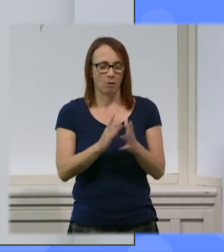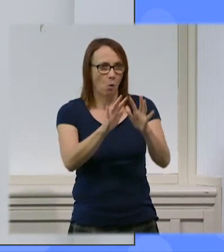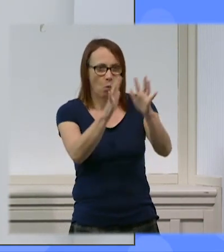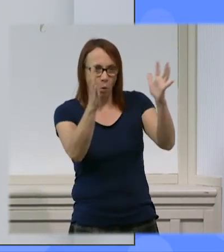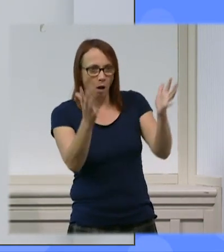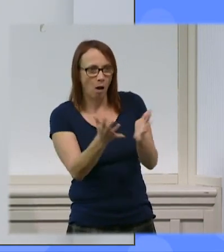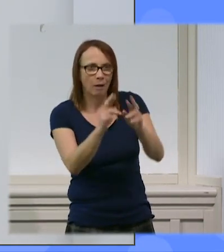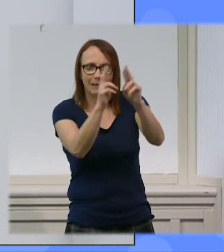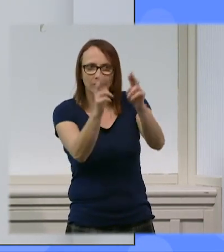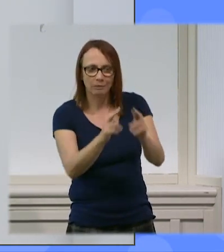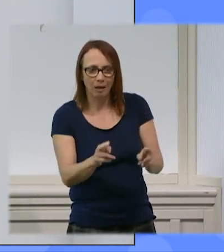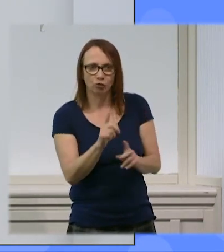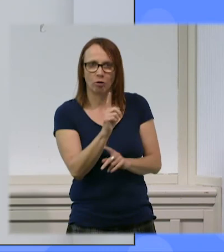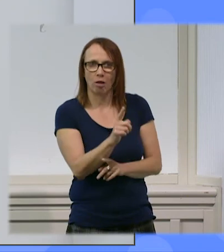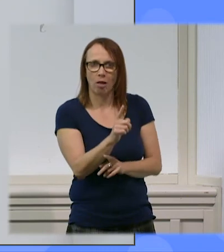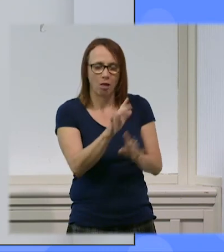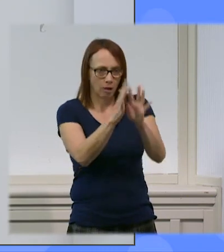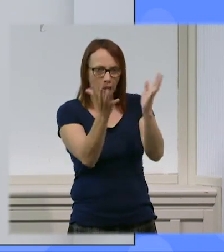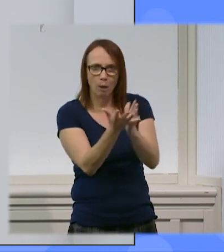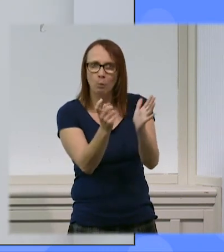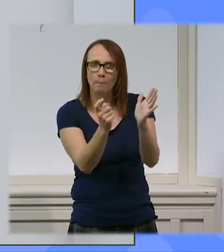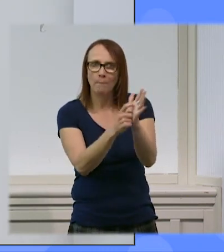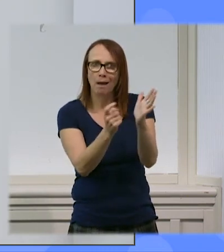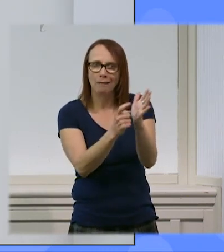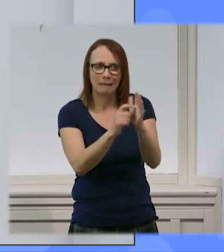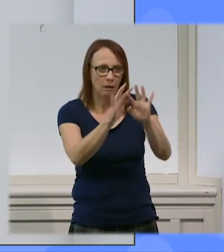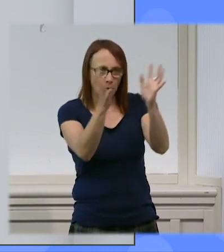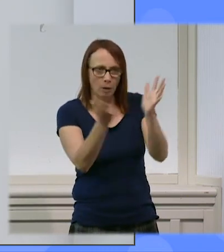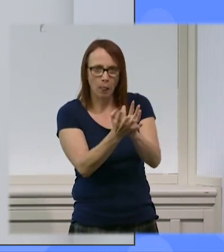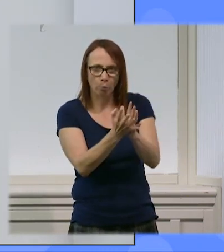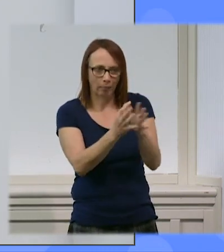what happens in global markets global supply chains they're a function of what